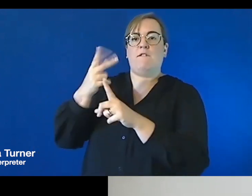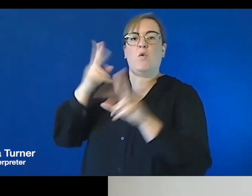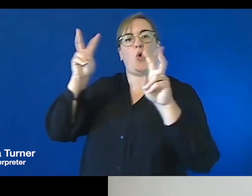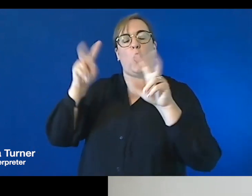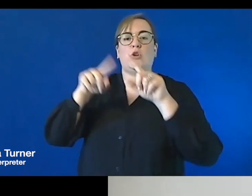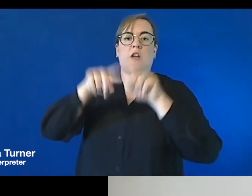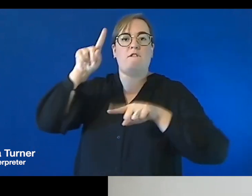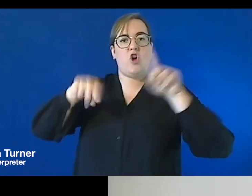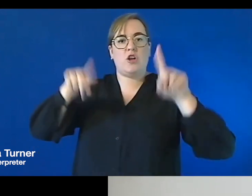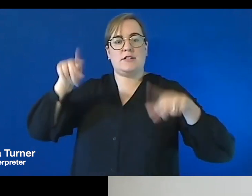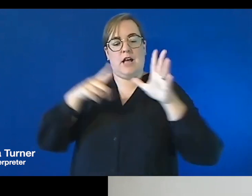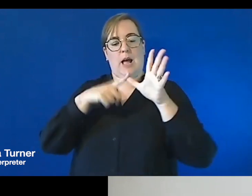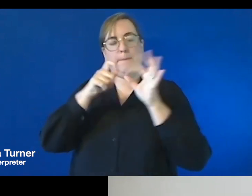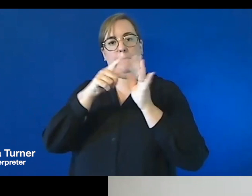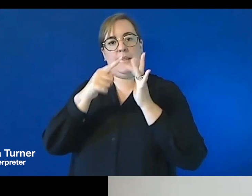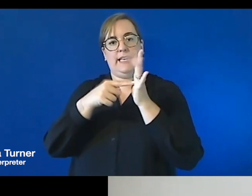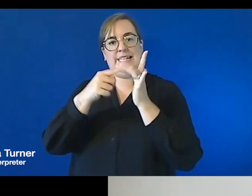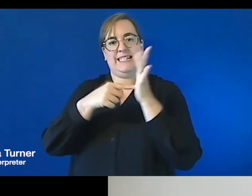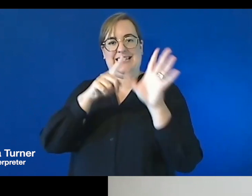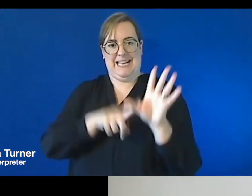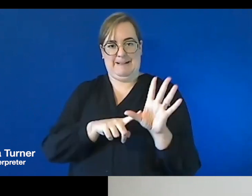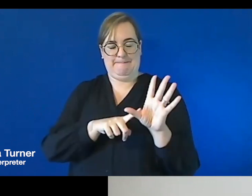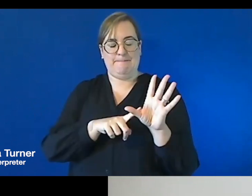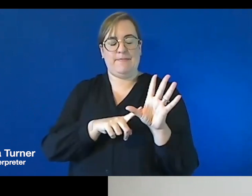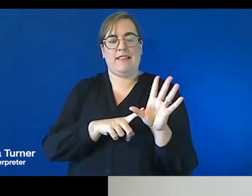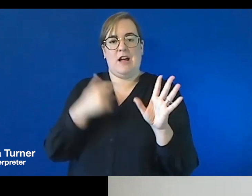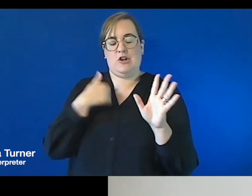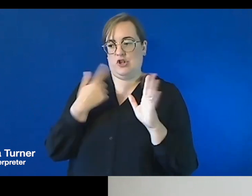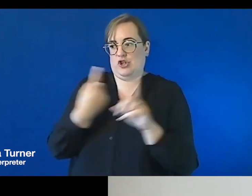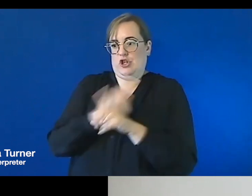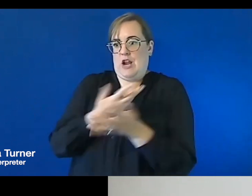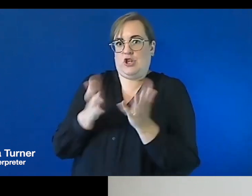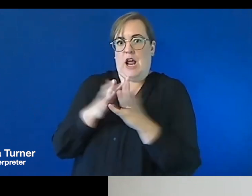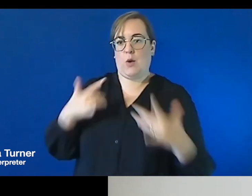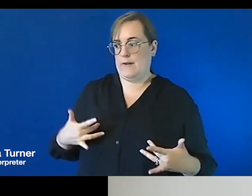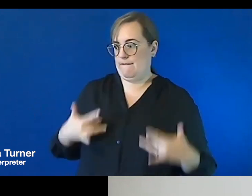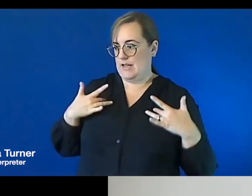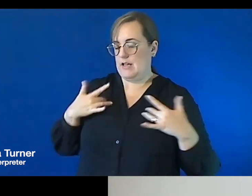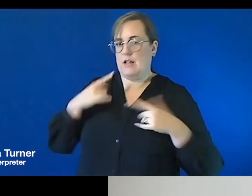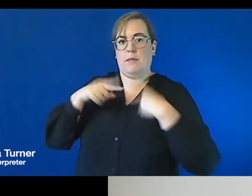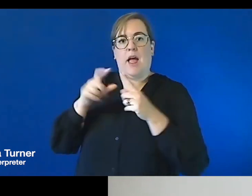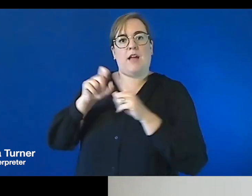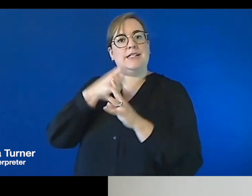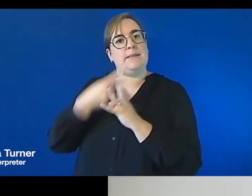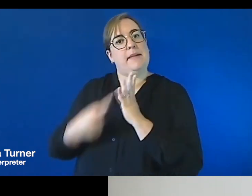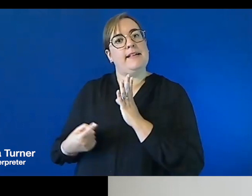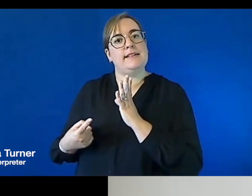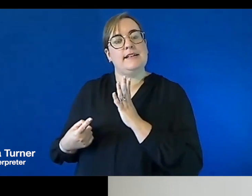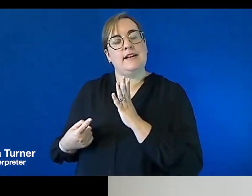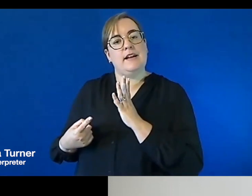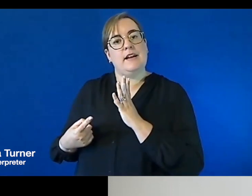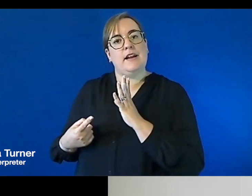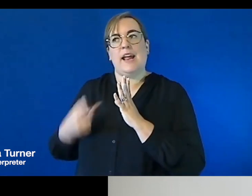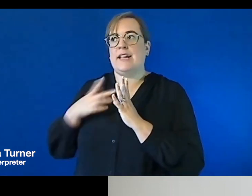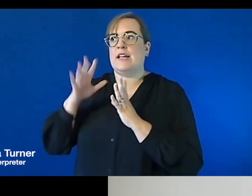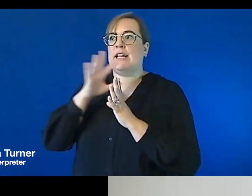reshaping how we feel and understand a disability, more kind of our superpower but not just a kind of